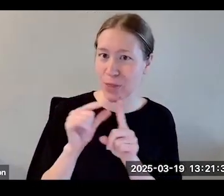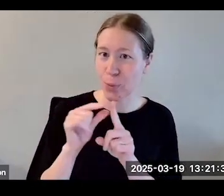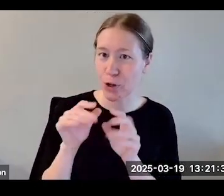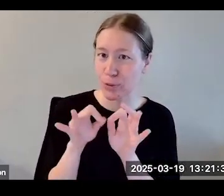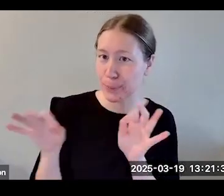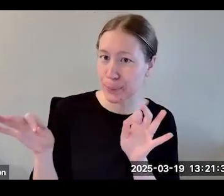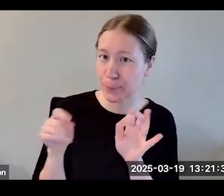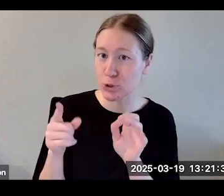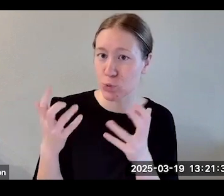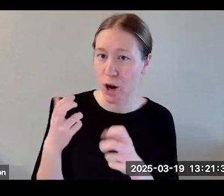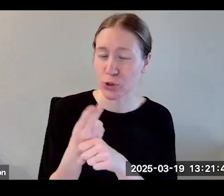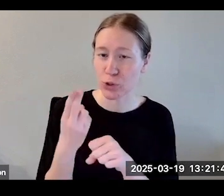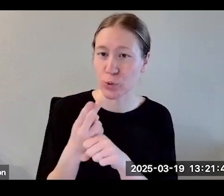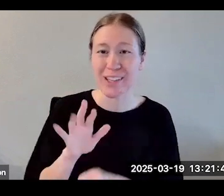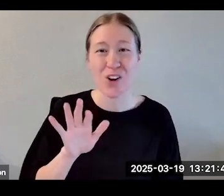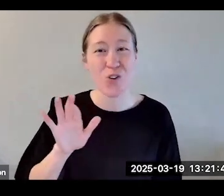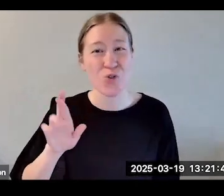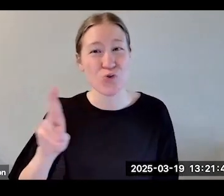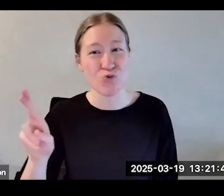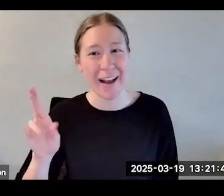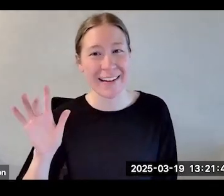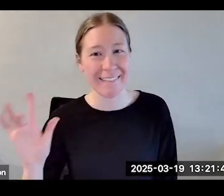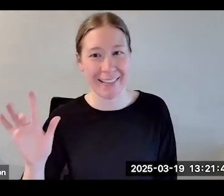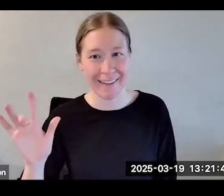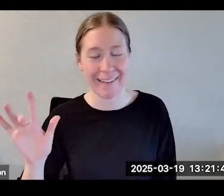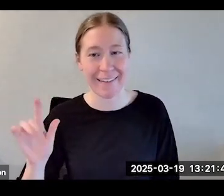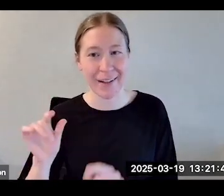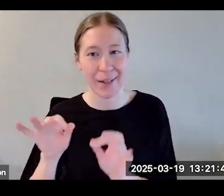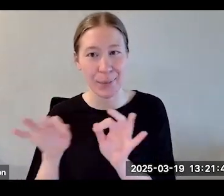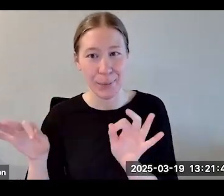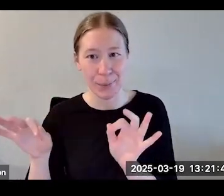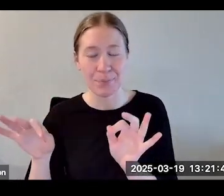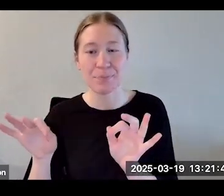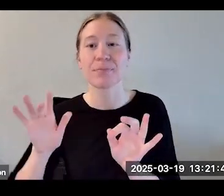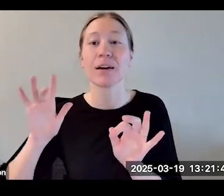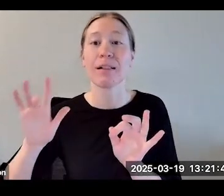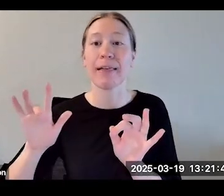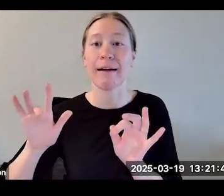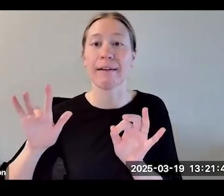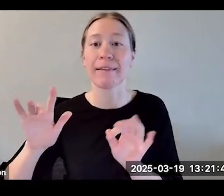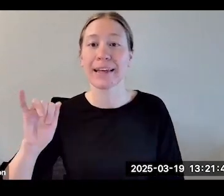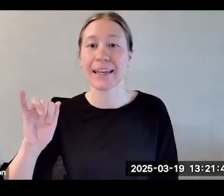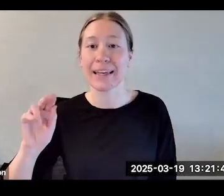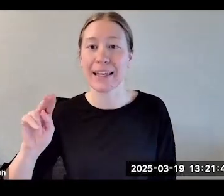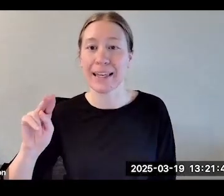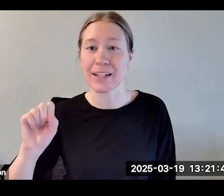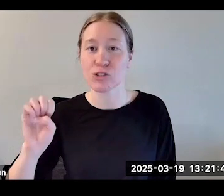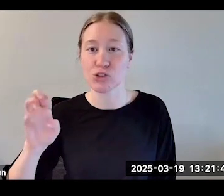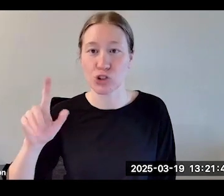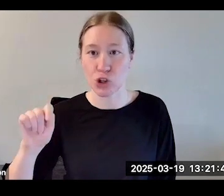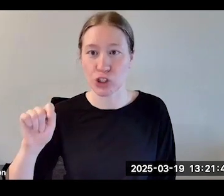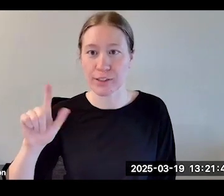Then you can right-click that text and say insert link as an option, or hit Control + K.